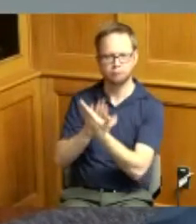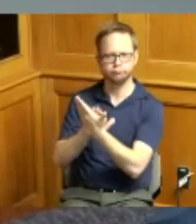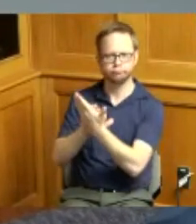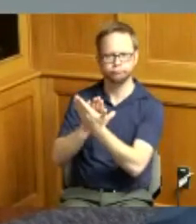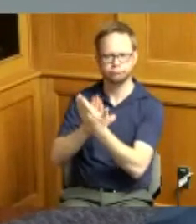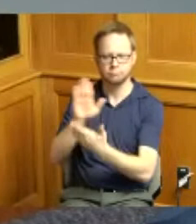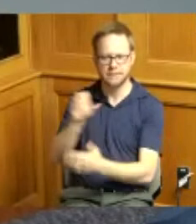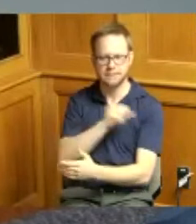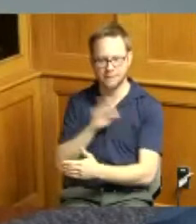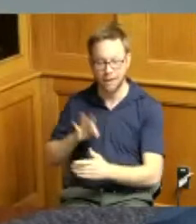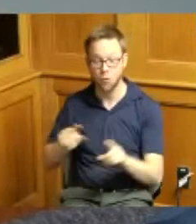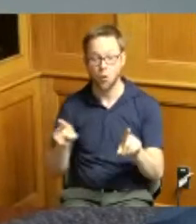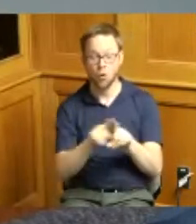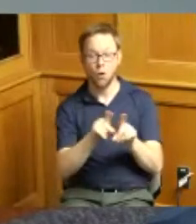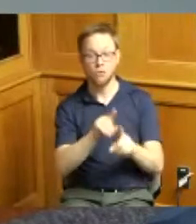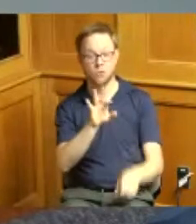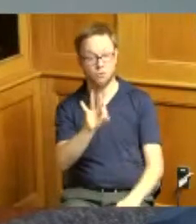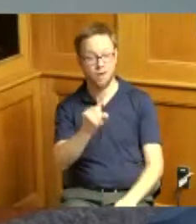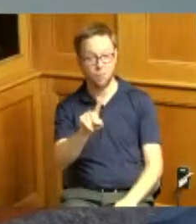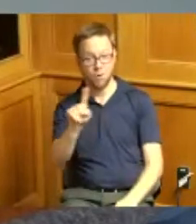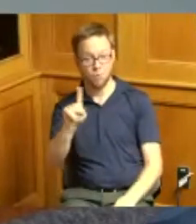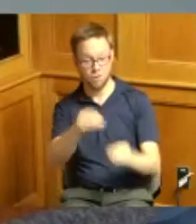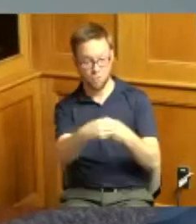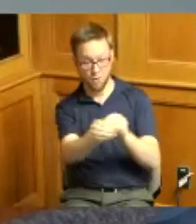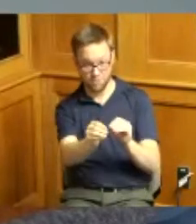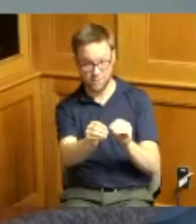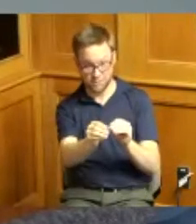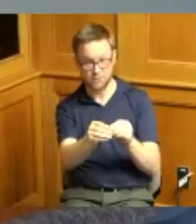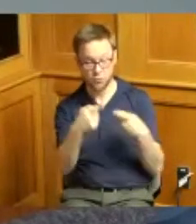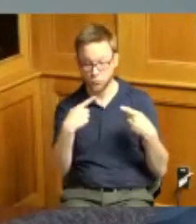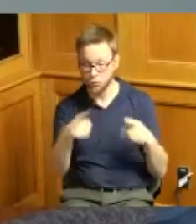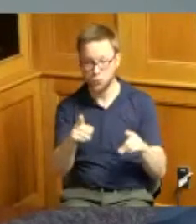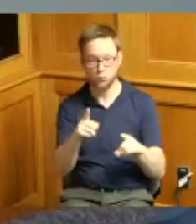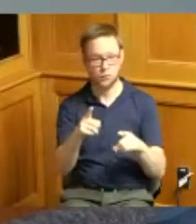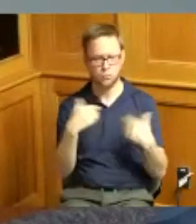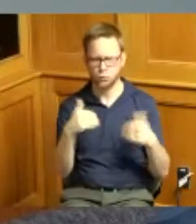911 office who during those times receive a tremendous amount of calls